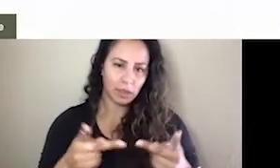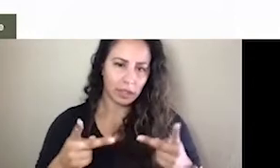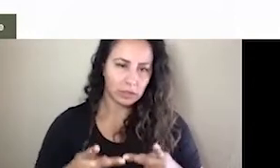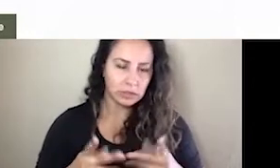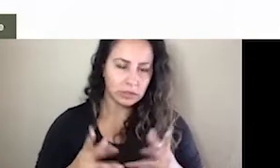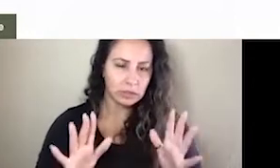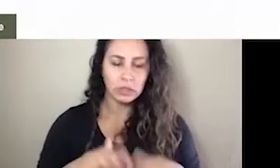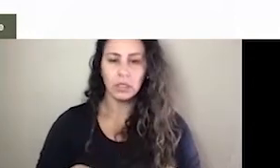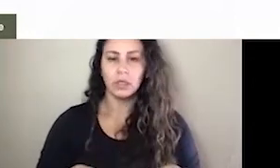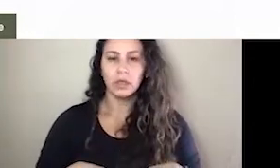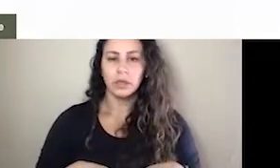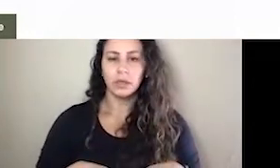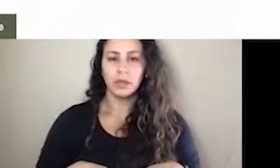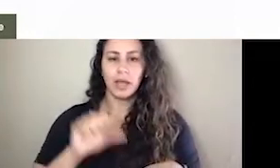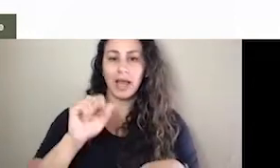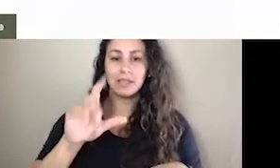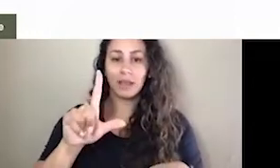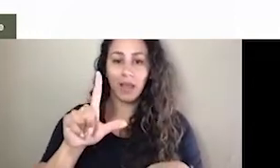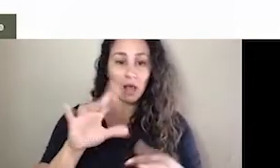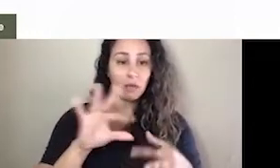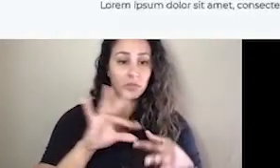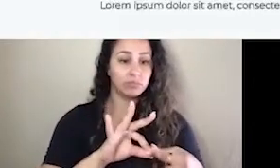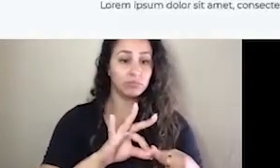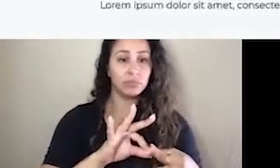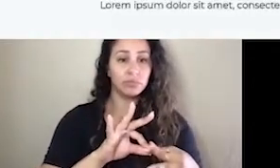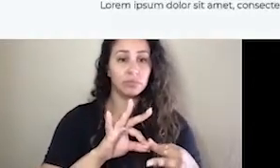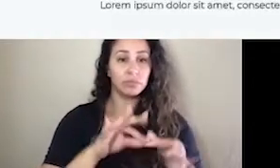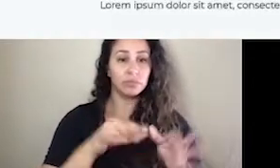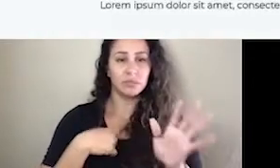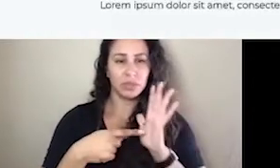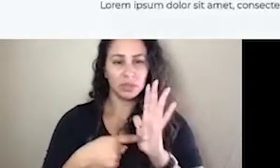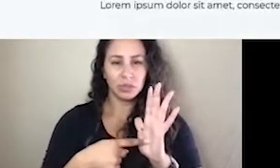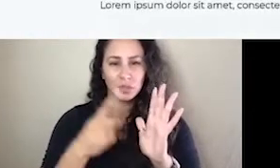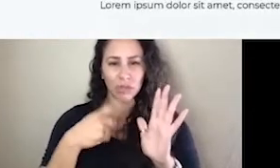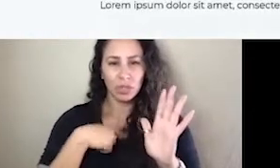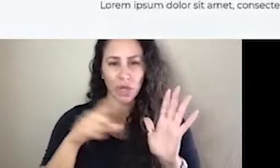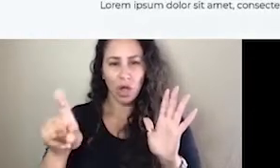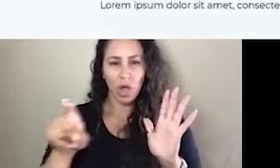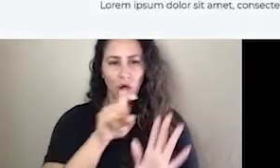AND IN SCL, I WANT TO HIGHLIGHT, DRAG THIS OFFER CARD HERE.